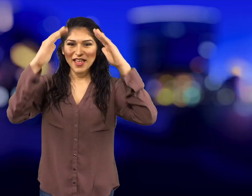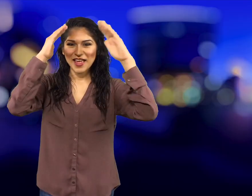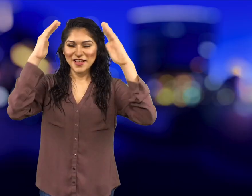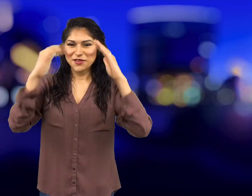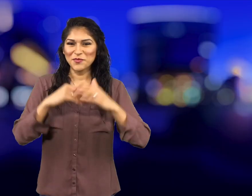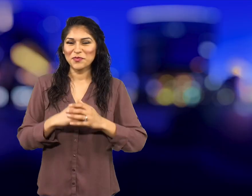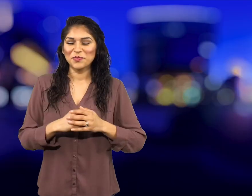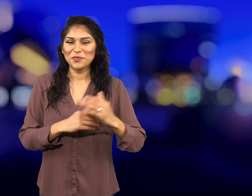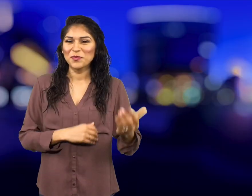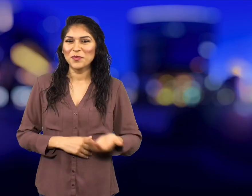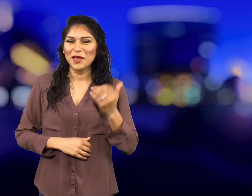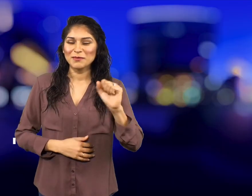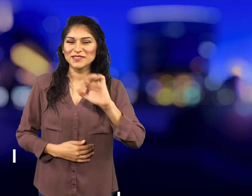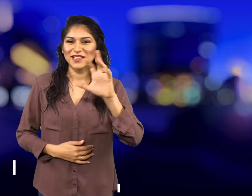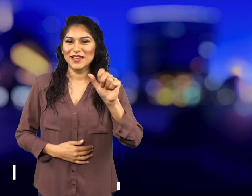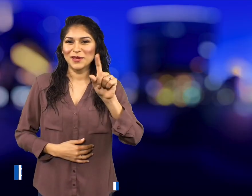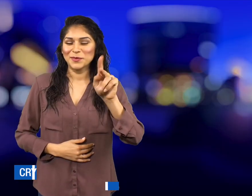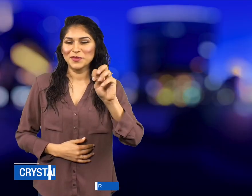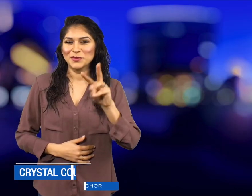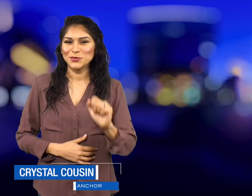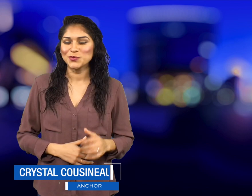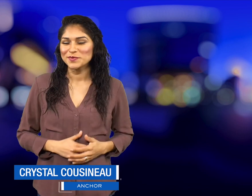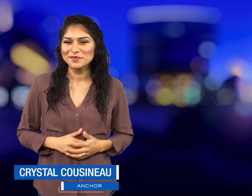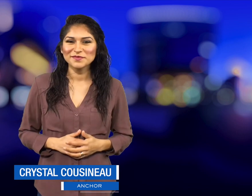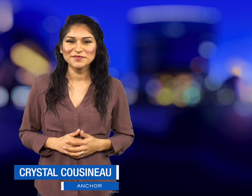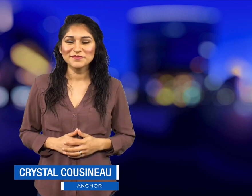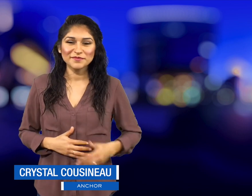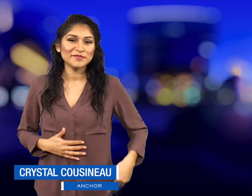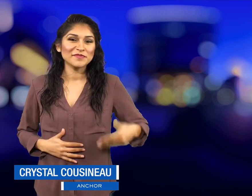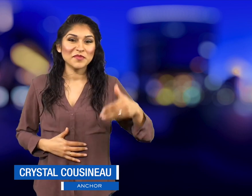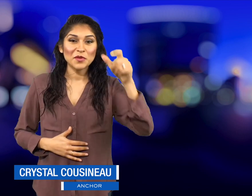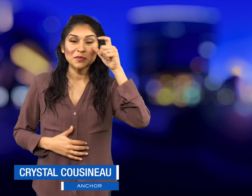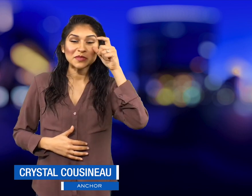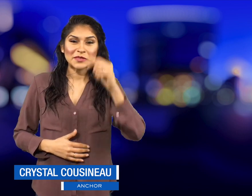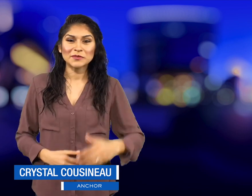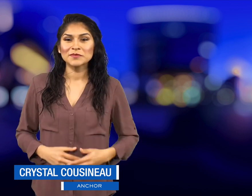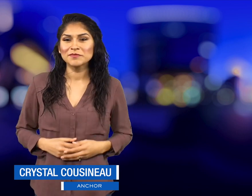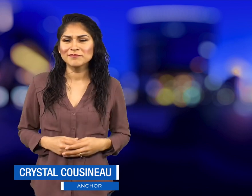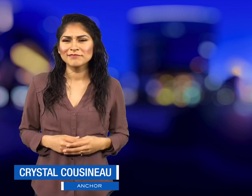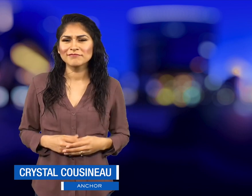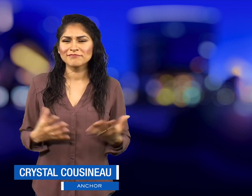Hello everyone. Welcome to Sign1News. I'm Crystal Cousineau.